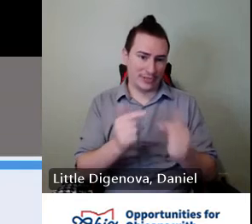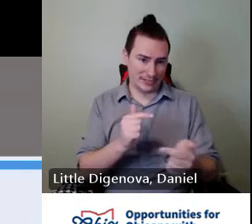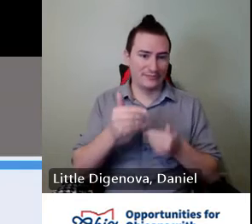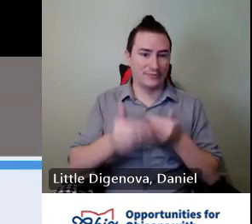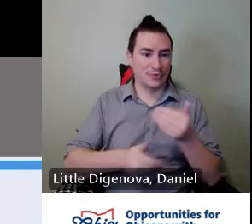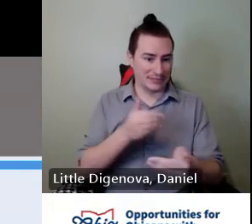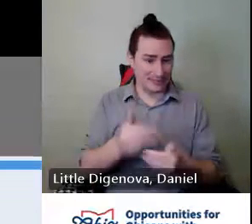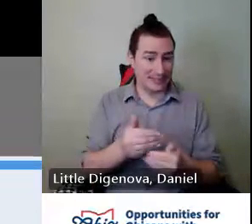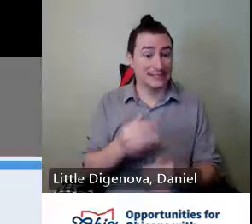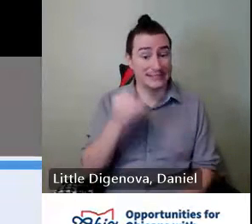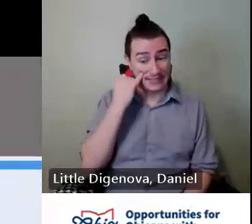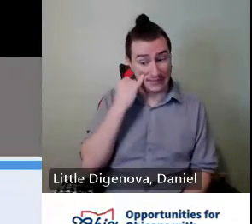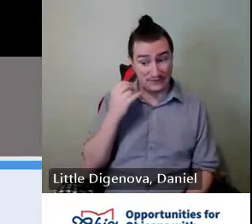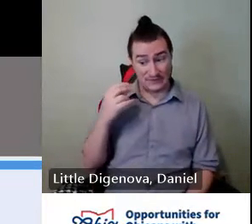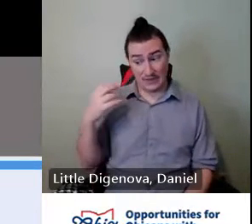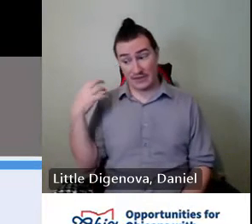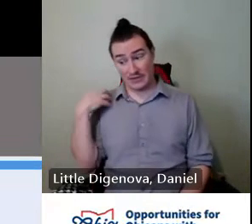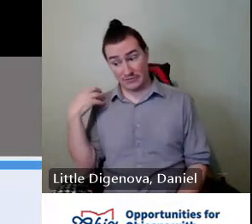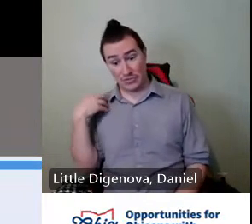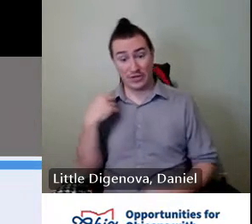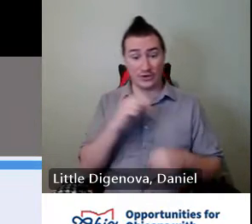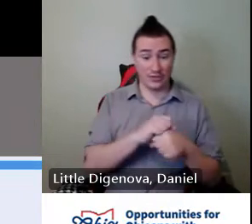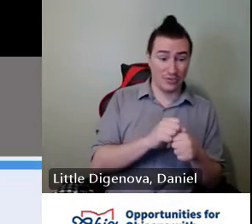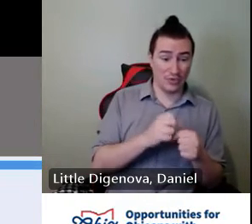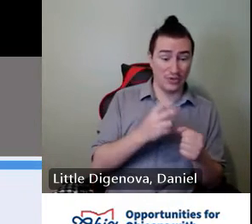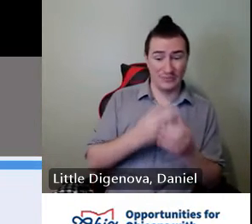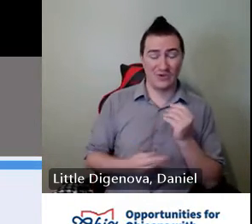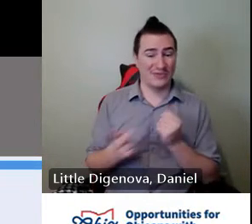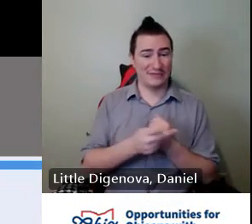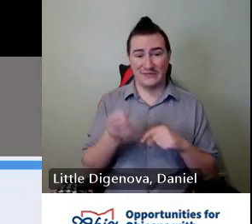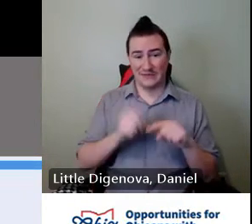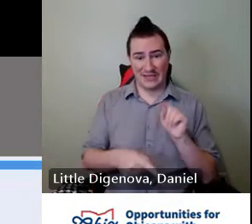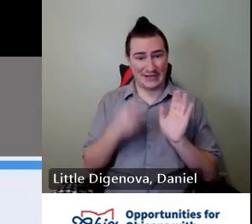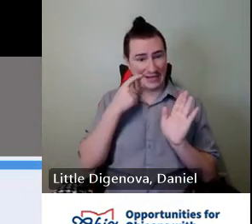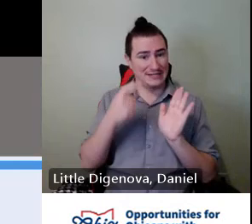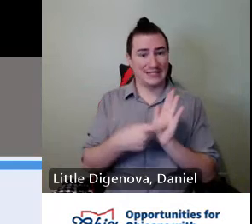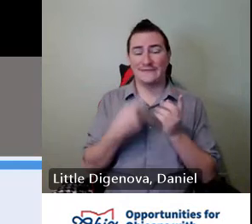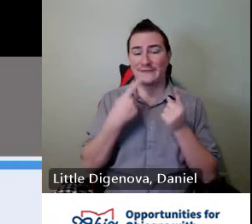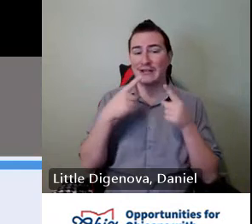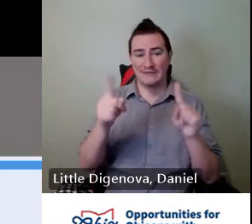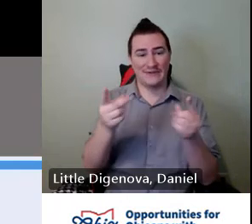the employee is able to identify an effective solution and could benefit from suggestions and ideas.